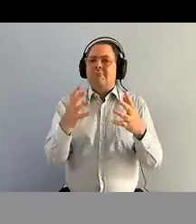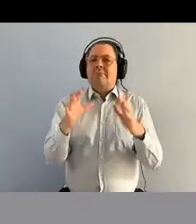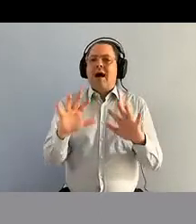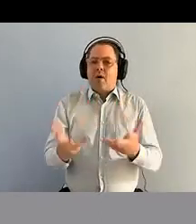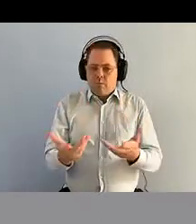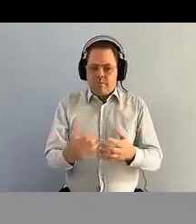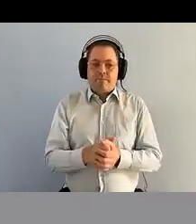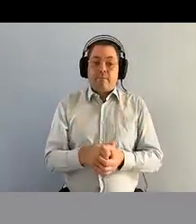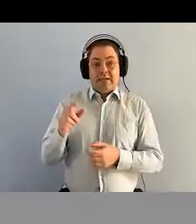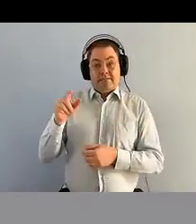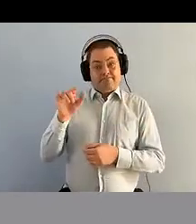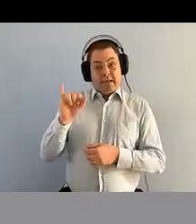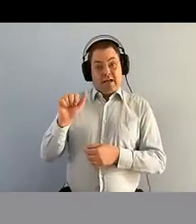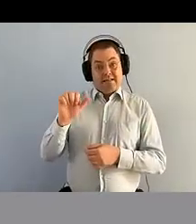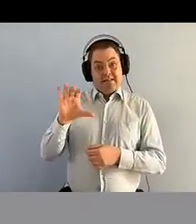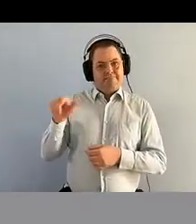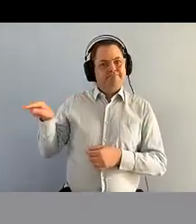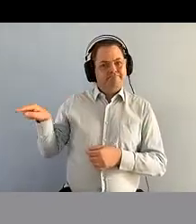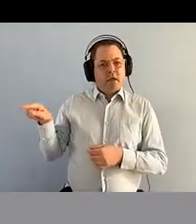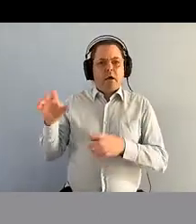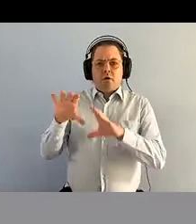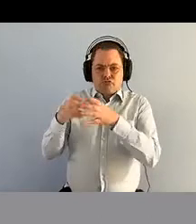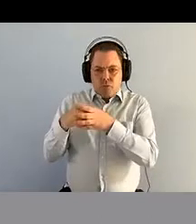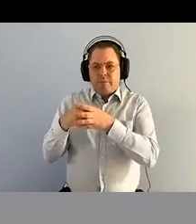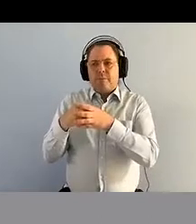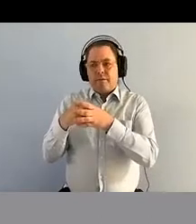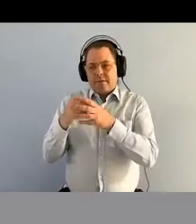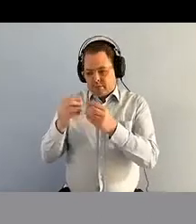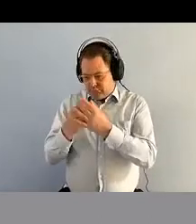to the COVID-19 response. This document was very much